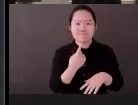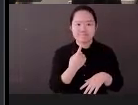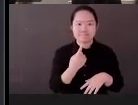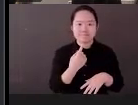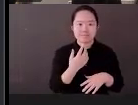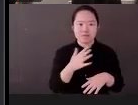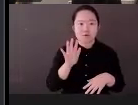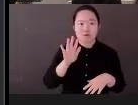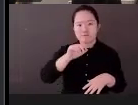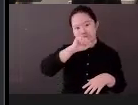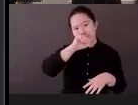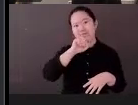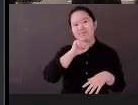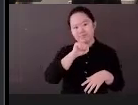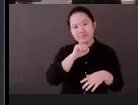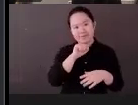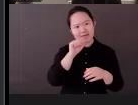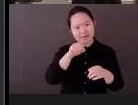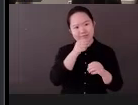to that of one item, and